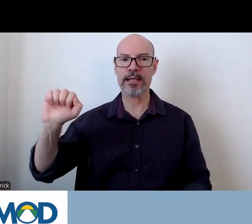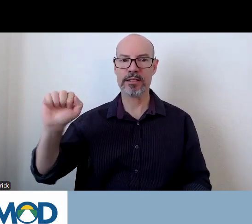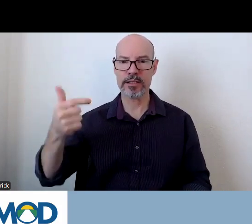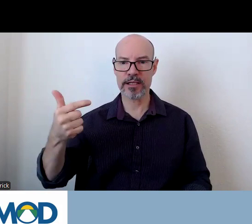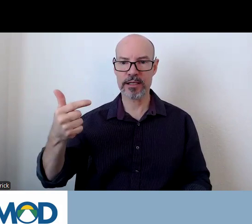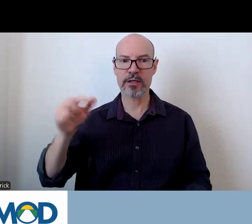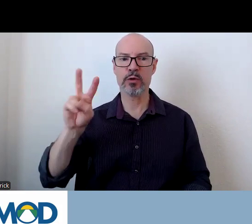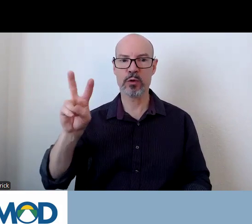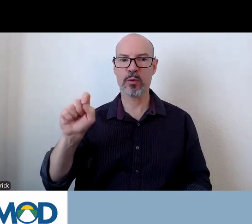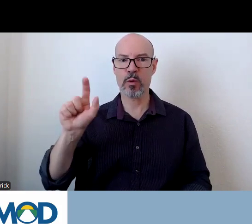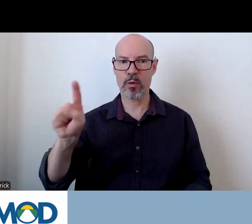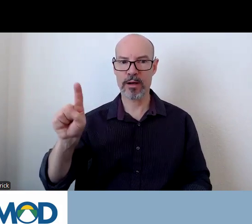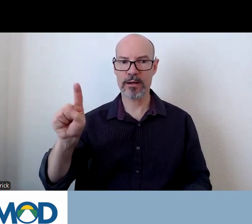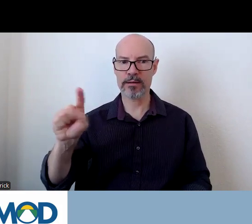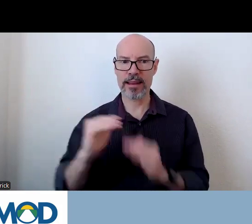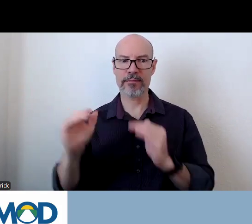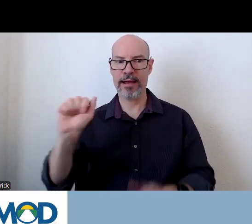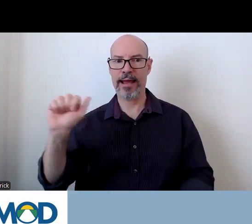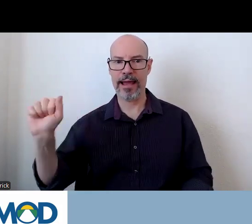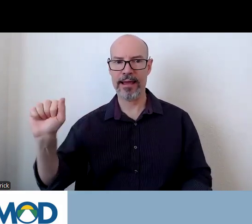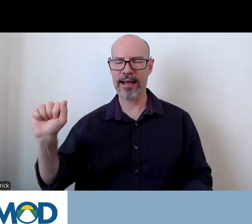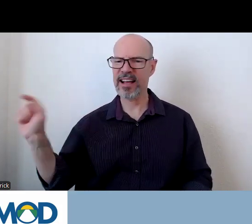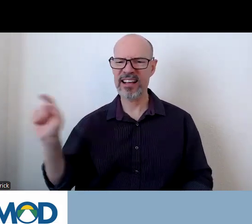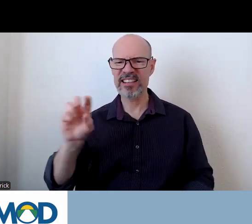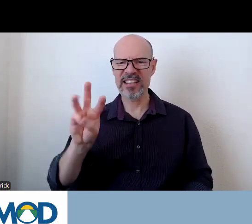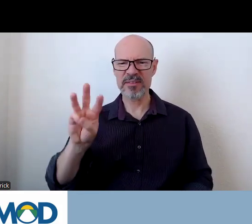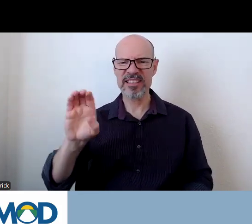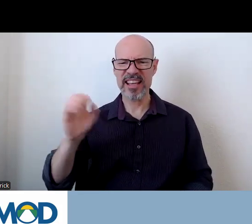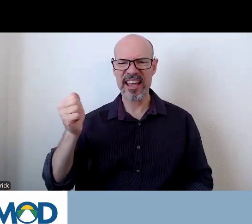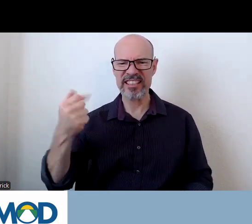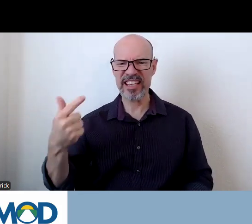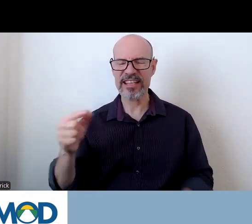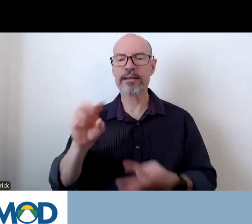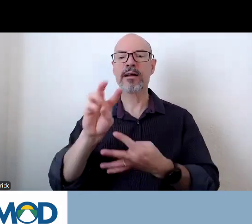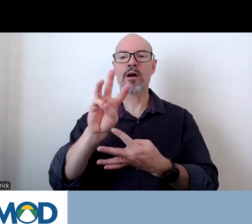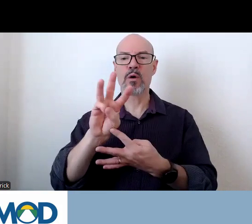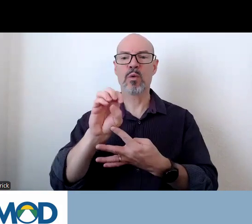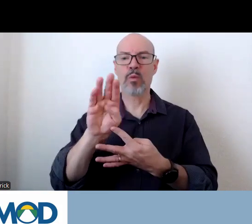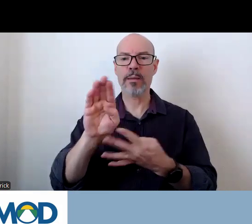1 level AA for compliance, W KRAL stands for the web content